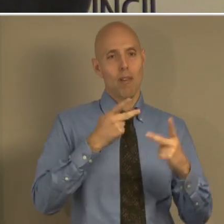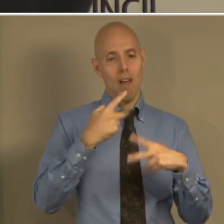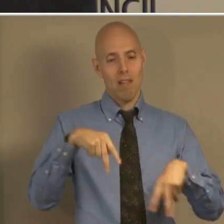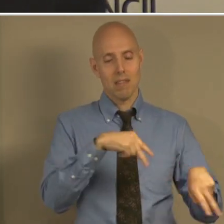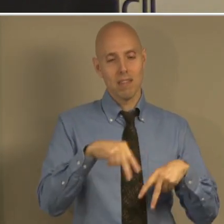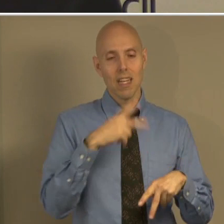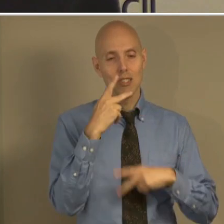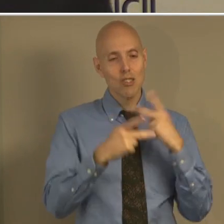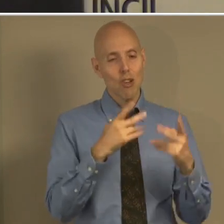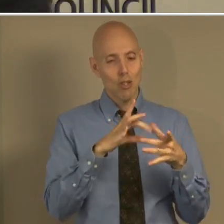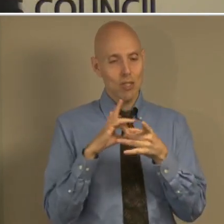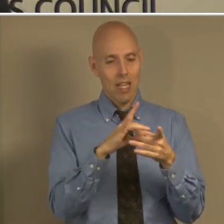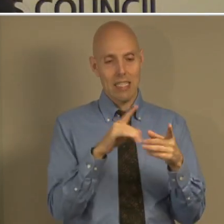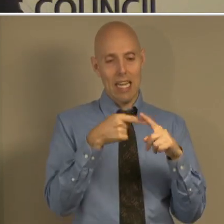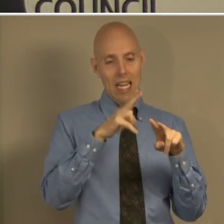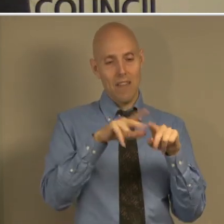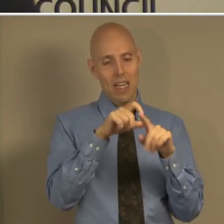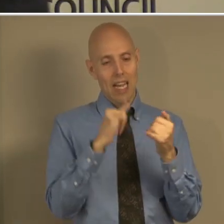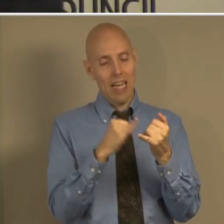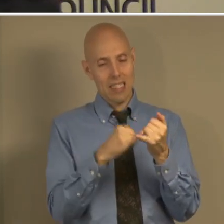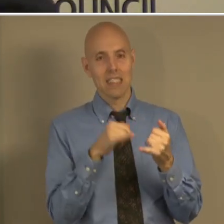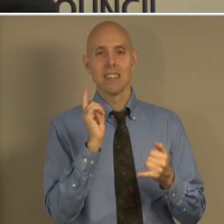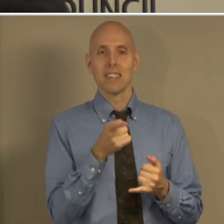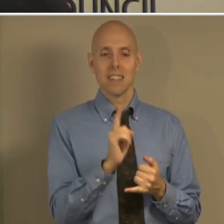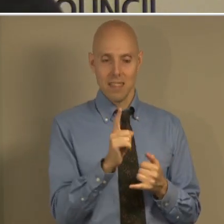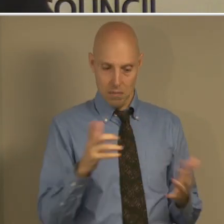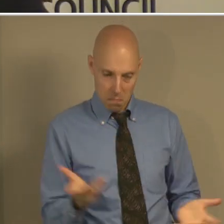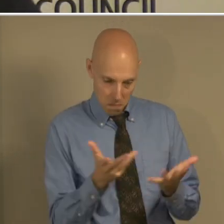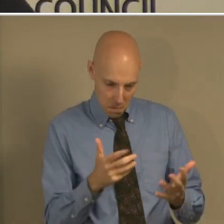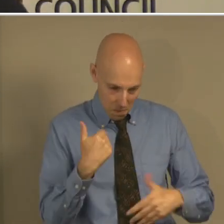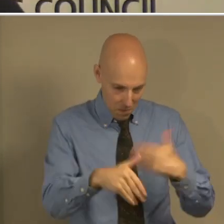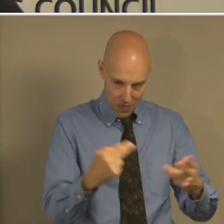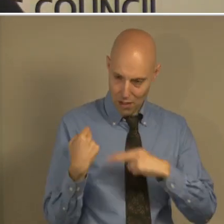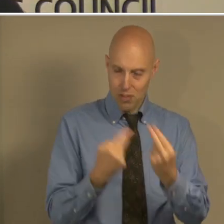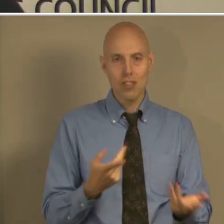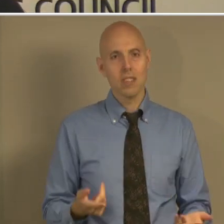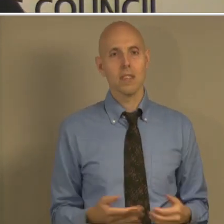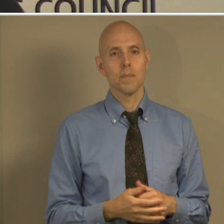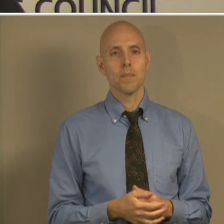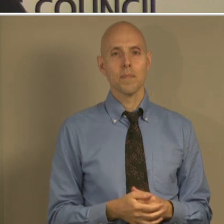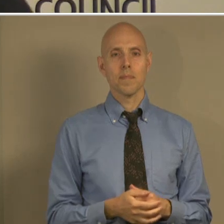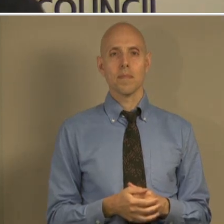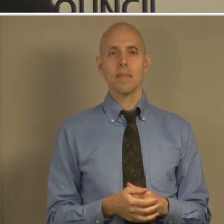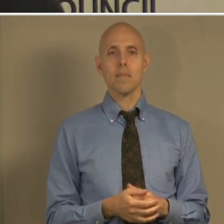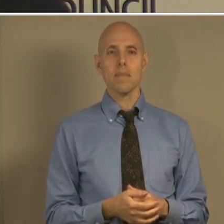a new national youth folk ensemble. Keeping those traditions going. Museums...